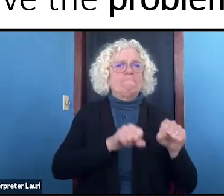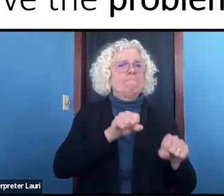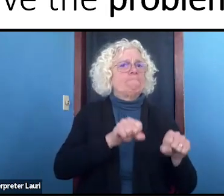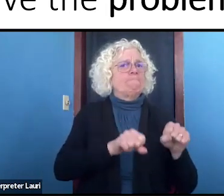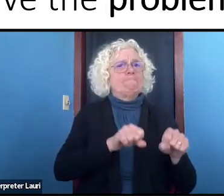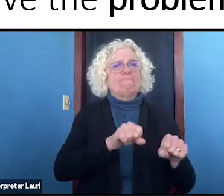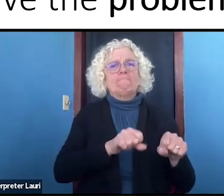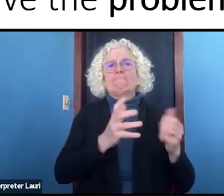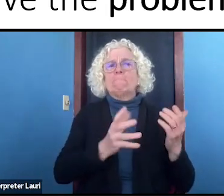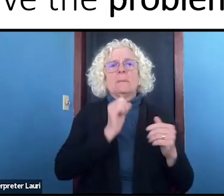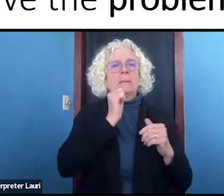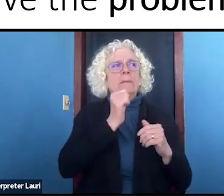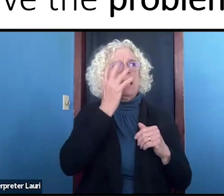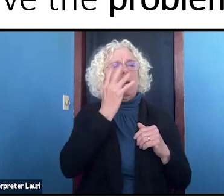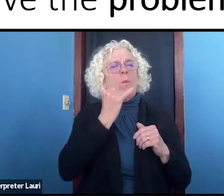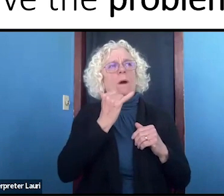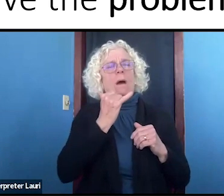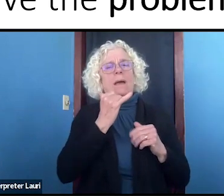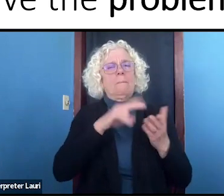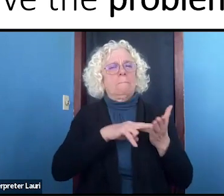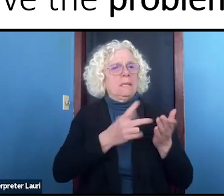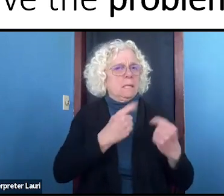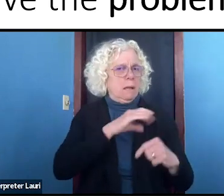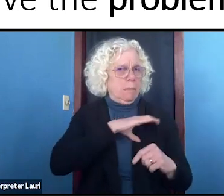around police involvement or being forced to be